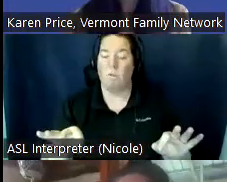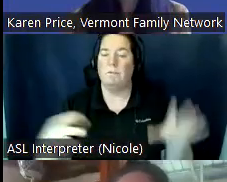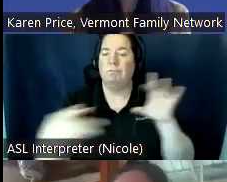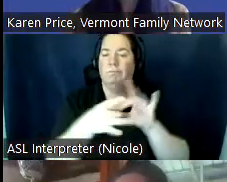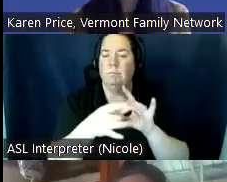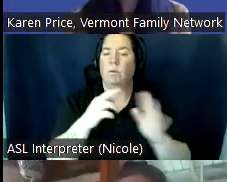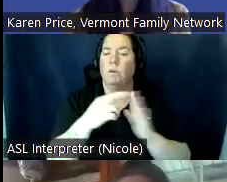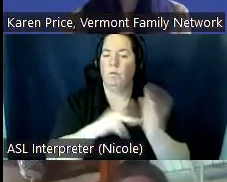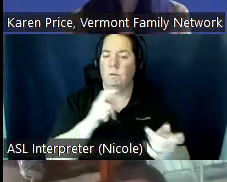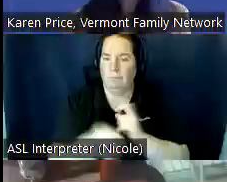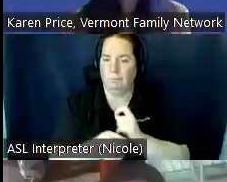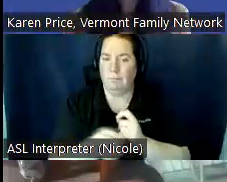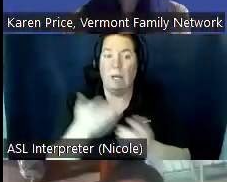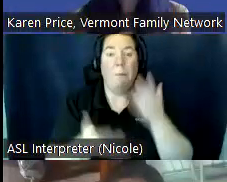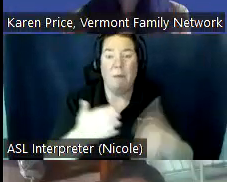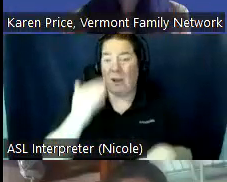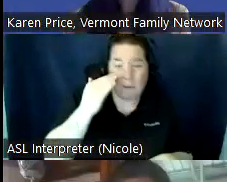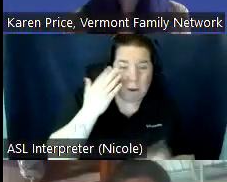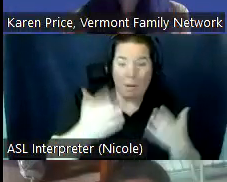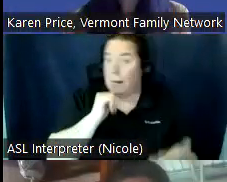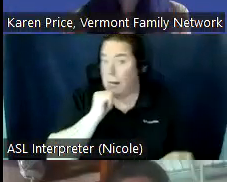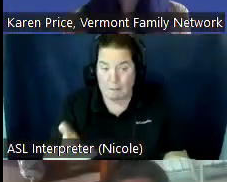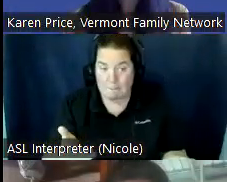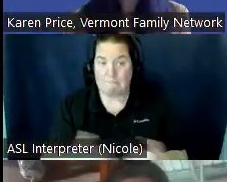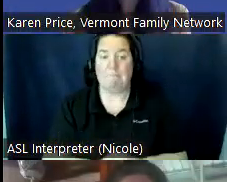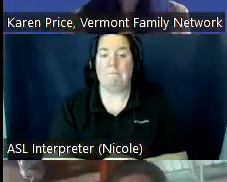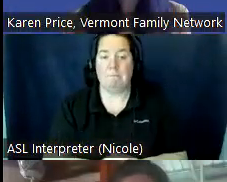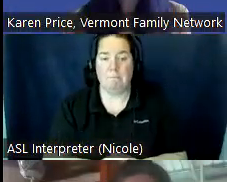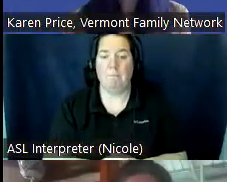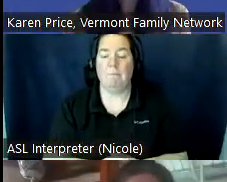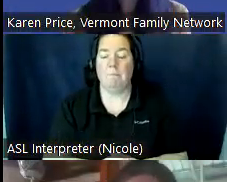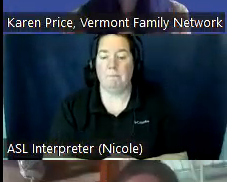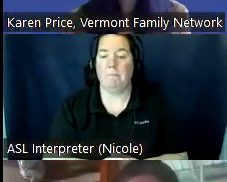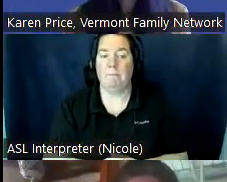forms that you might be familiar with. As you can imagine, the changes to the definition of adverse